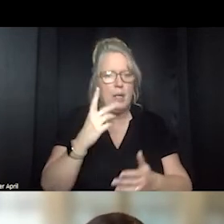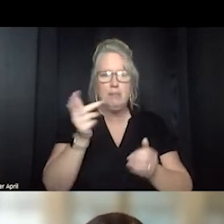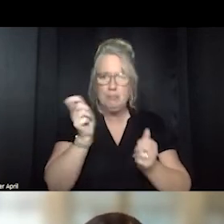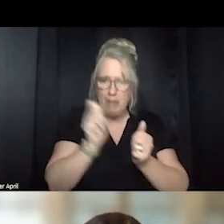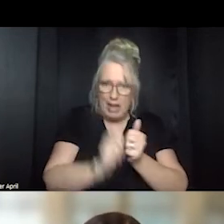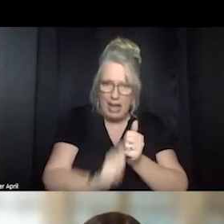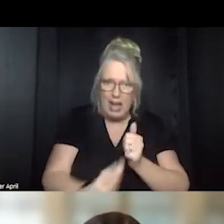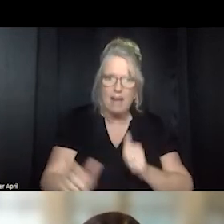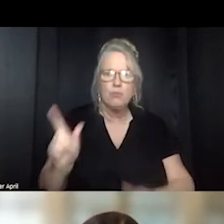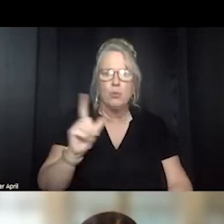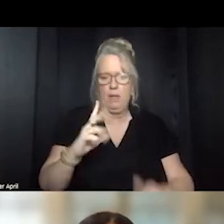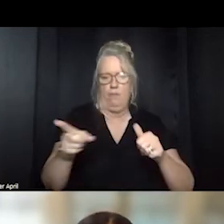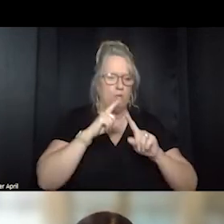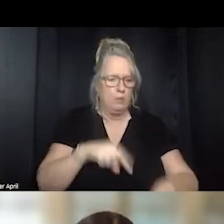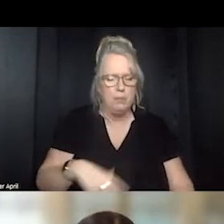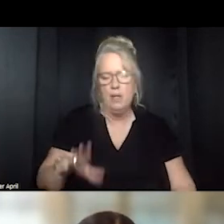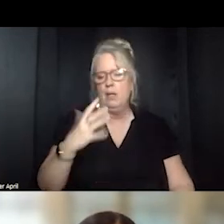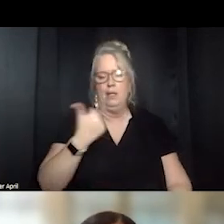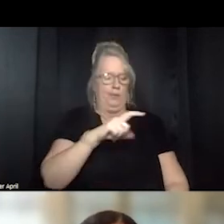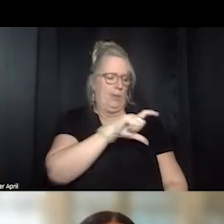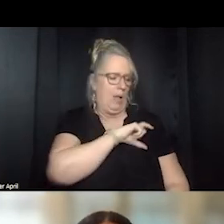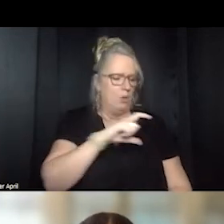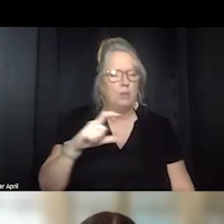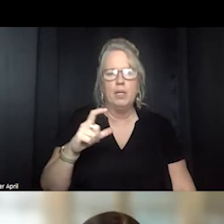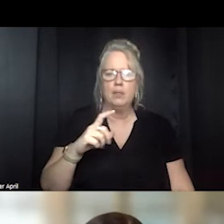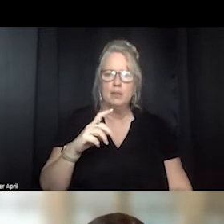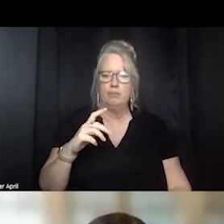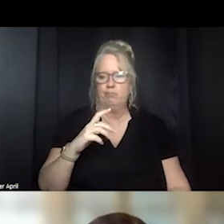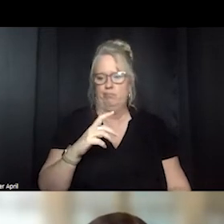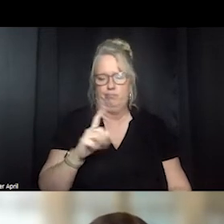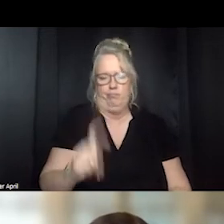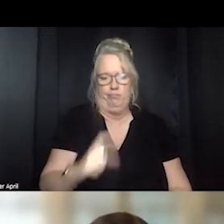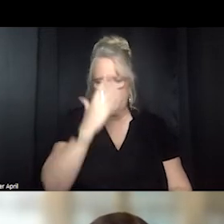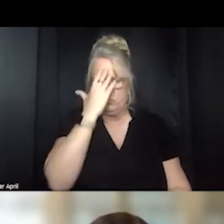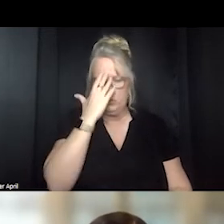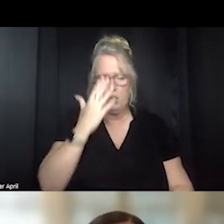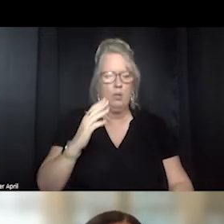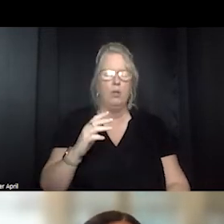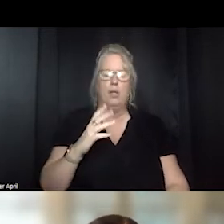RESPONDERS. LAW ENFORCEMENT. THEY NEED TO BE ABLE TO KNOW HOW TO INTERACT WITH TEENS. PART OF THAT